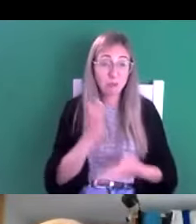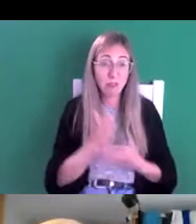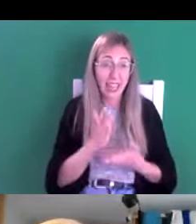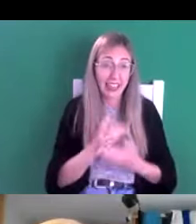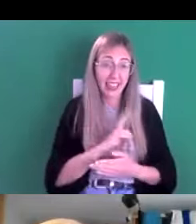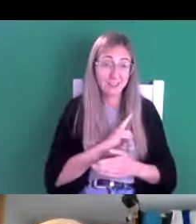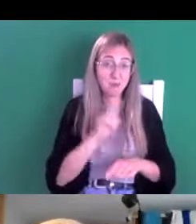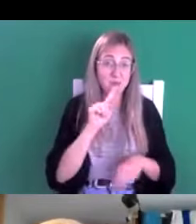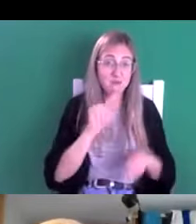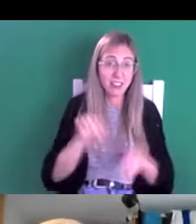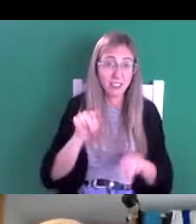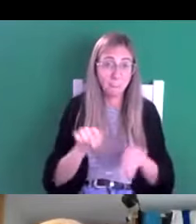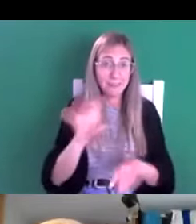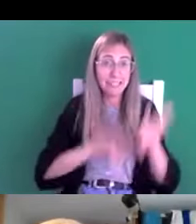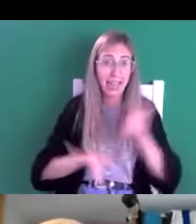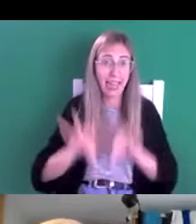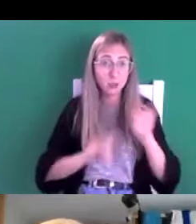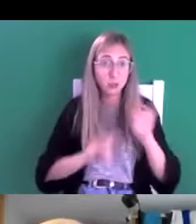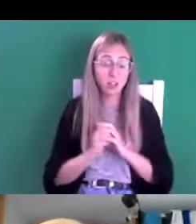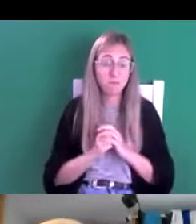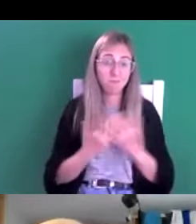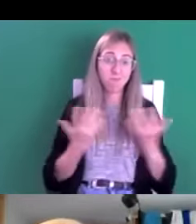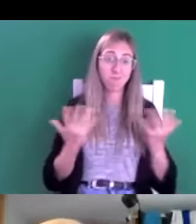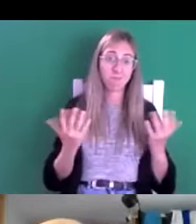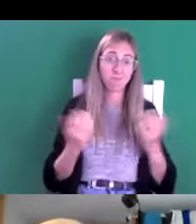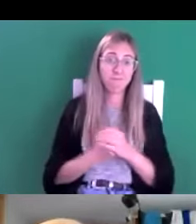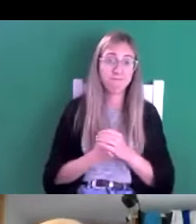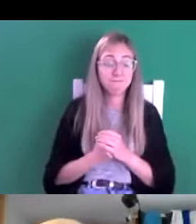so we thought yours was good enough to do but it was down to the bingo machine